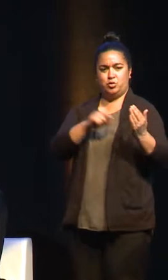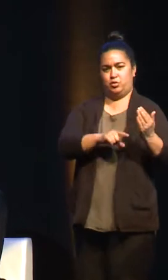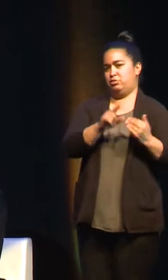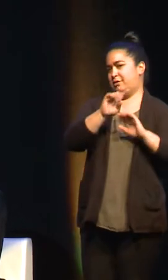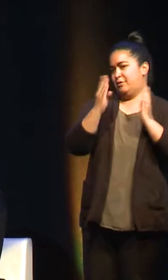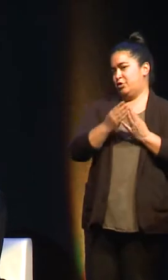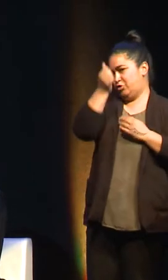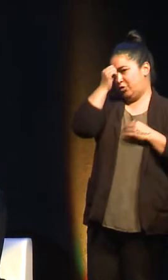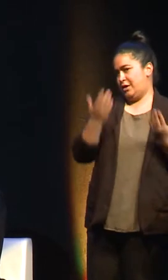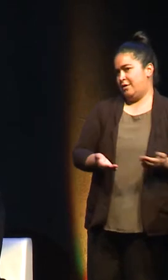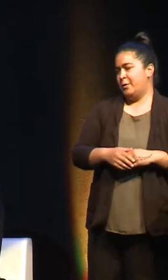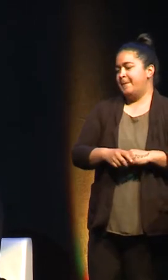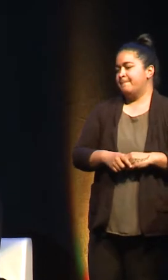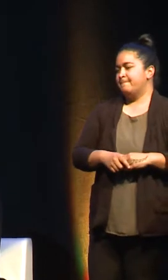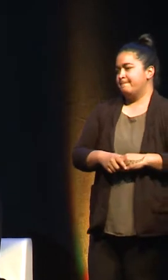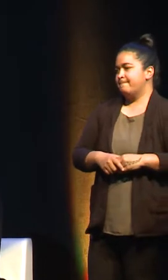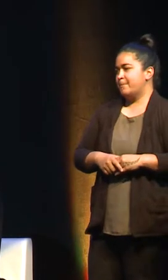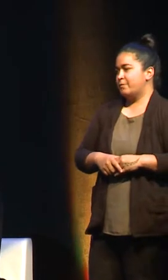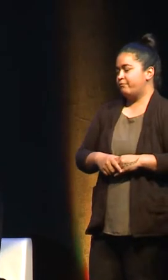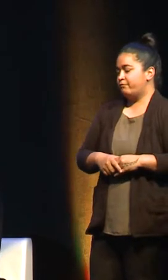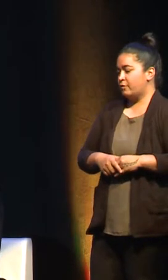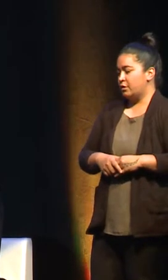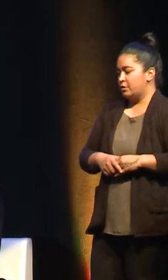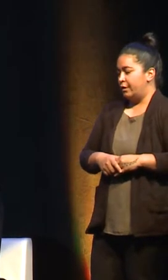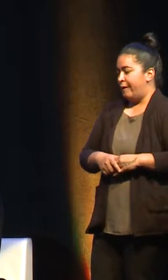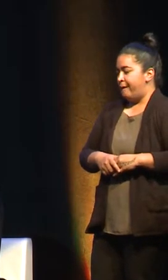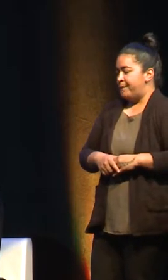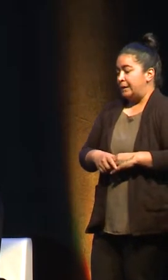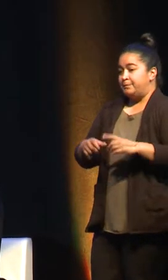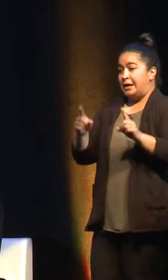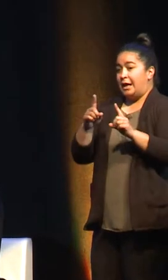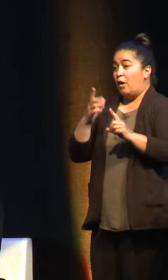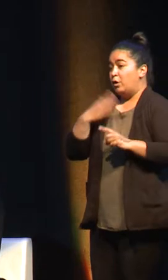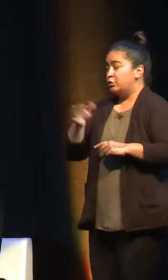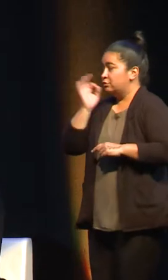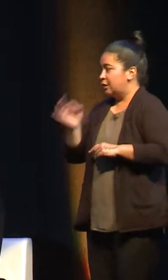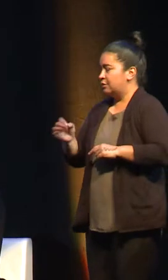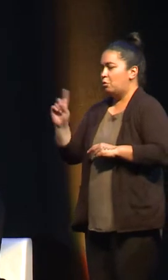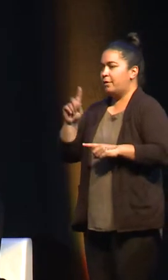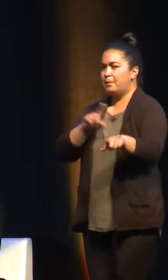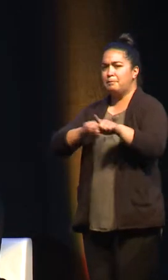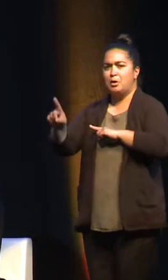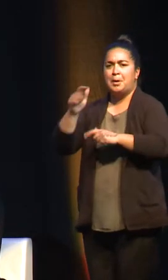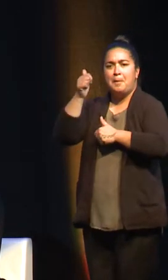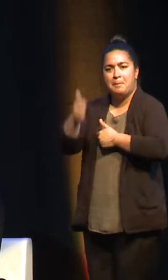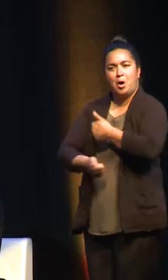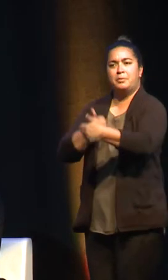the status quo.. Jehan: I'll come to you in a moment Eddie, I just want to ask what is the most popular upvoted question on Slido from the last couple